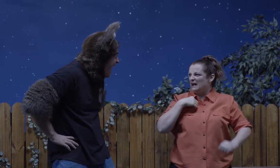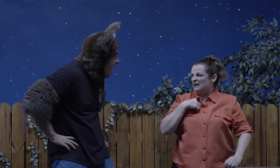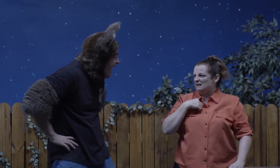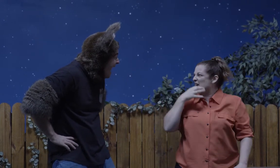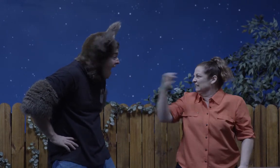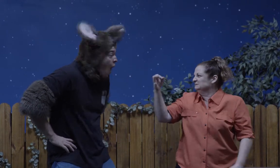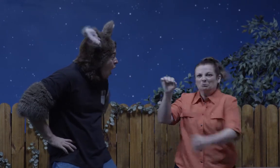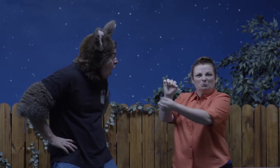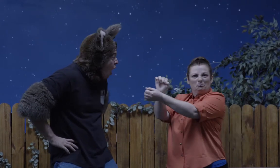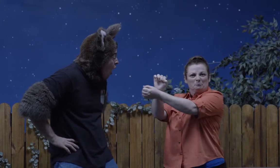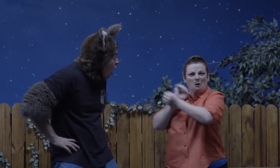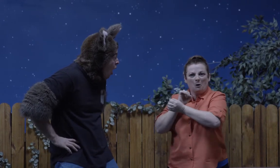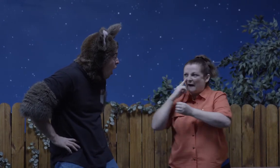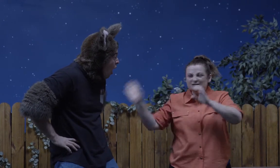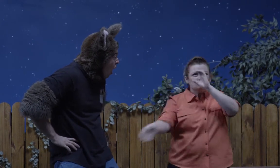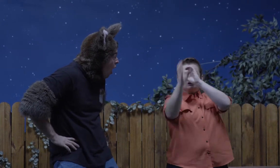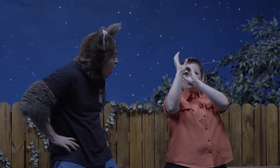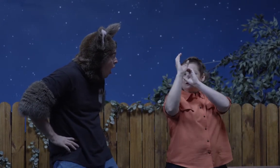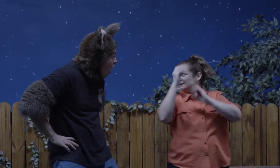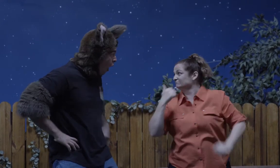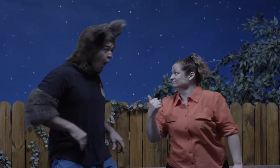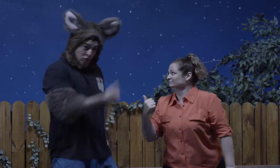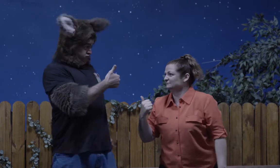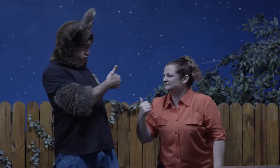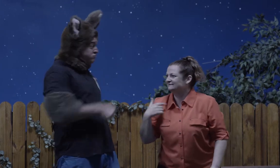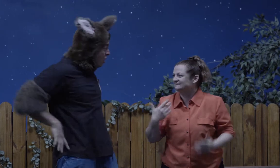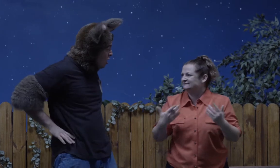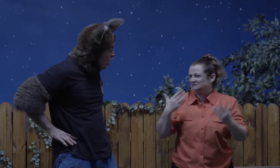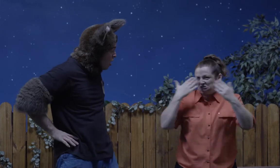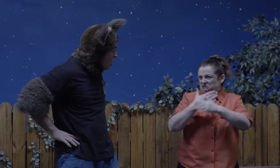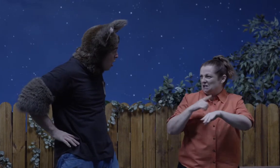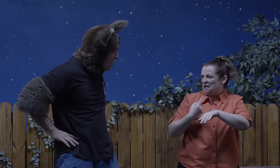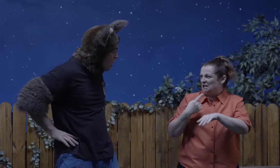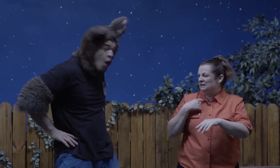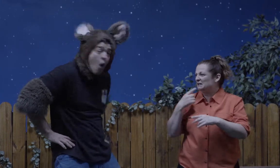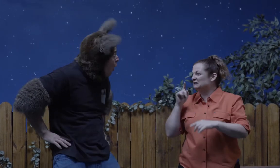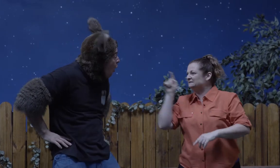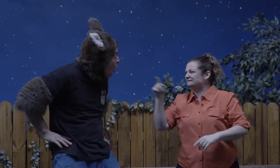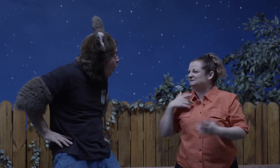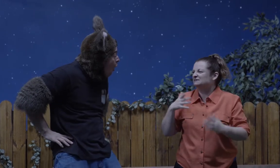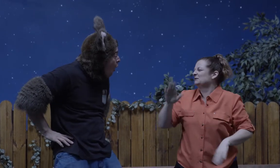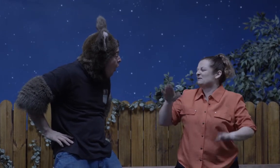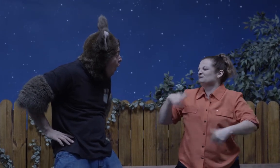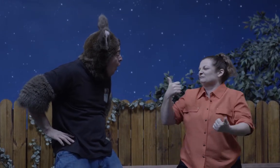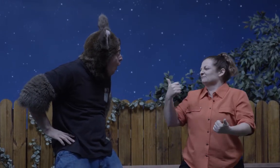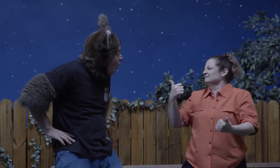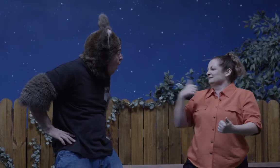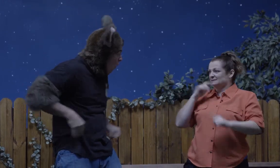And I'll see if we can borrow his telescope. Then we might be able to see the moon more clearly. Great! It might be a bit late, though.